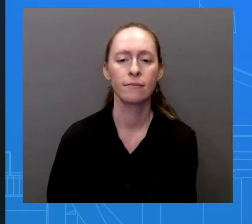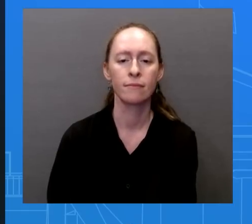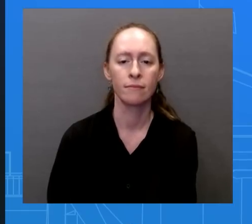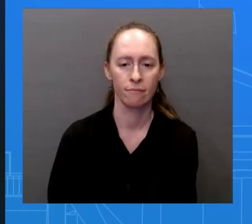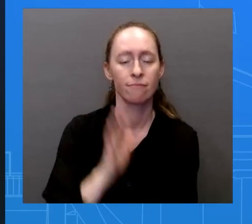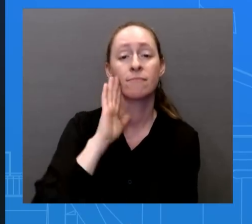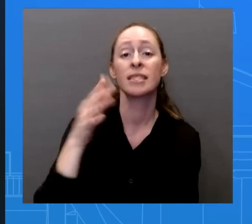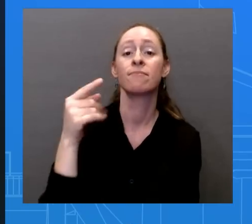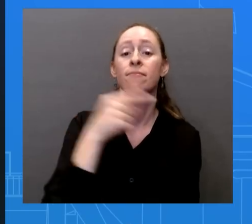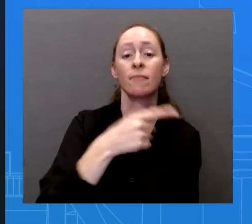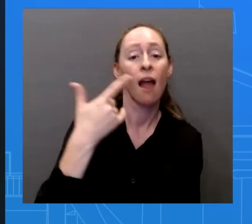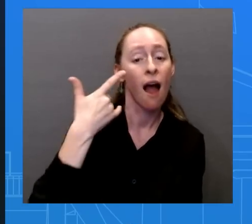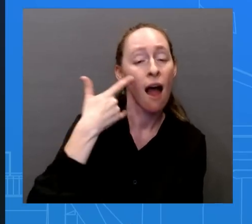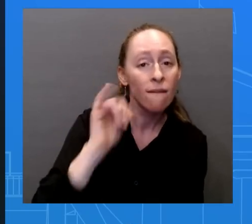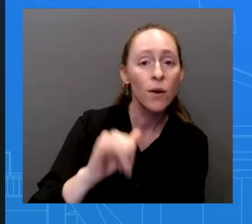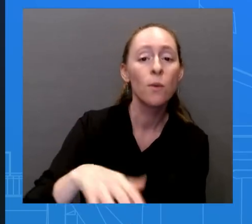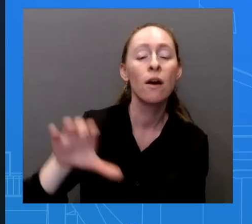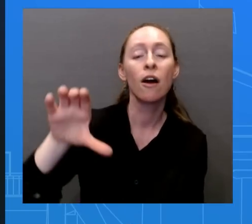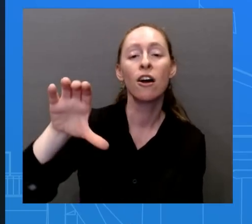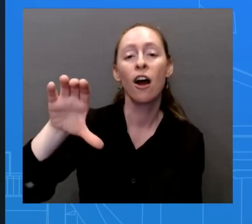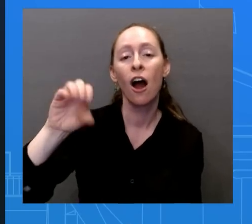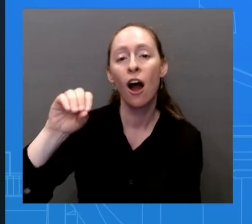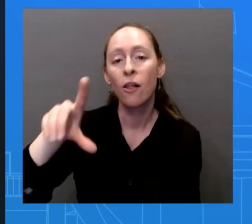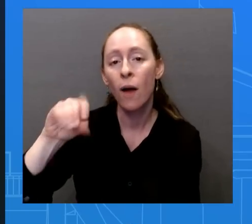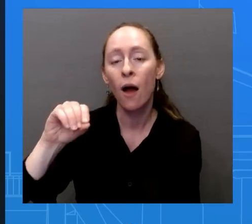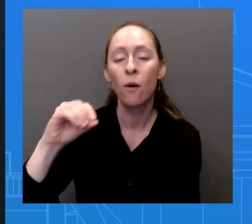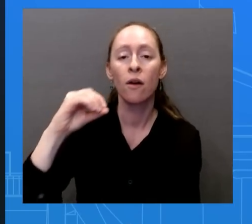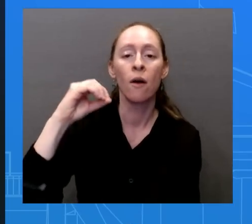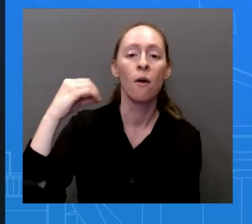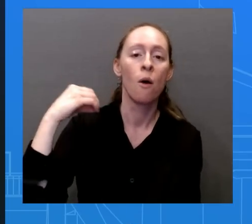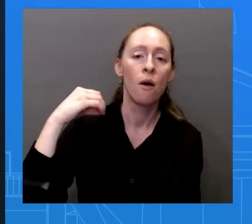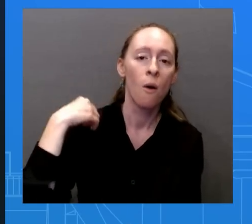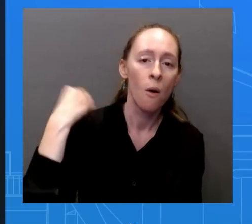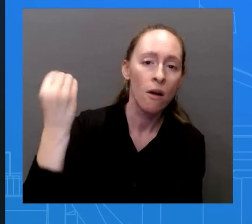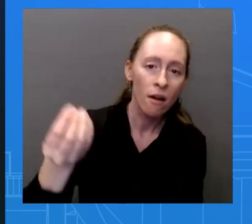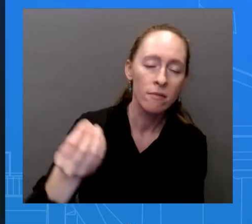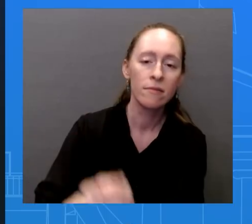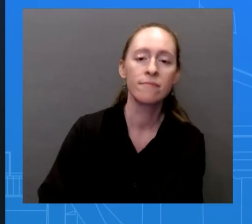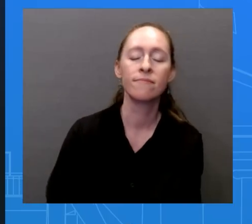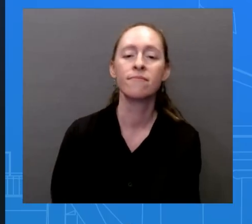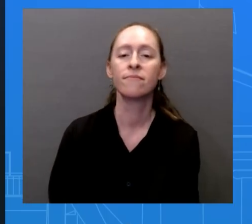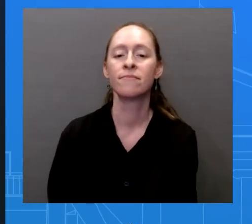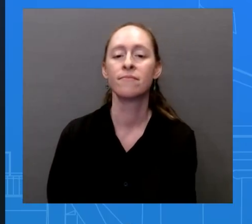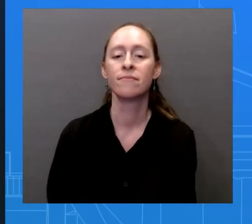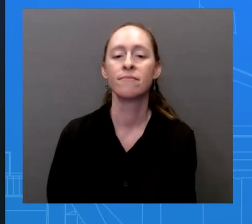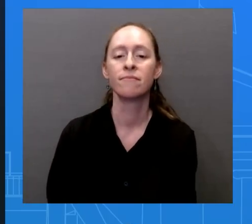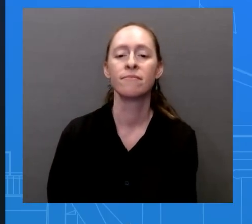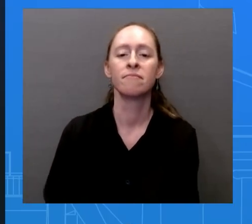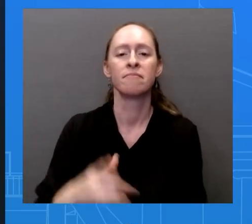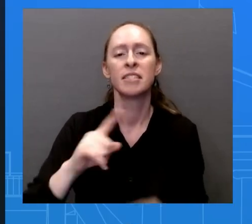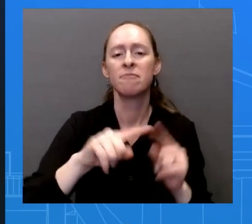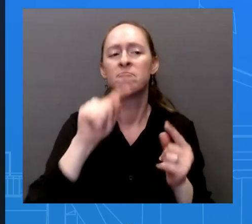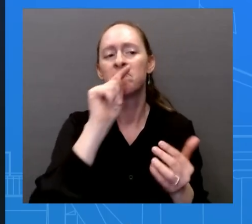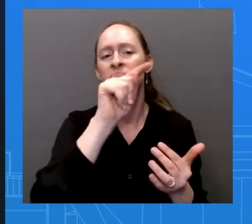There will be many more trips to announce and for the President to be out there and talk directly to the American people.